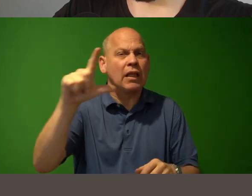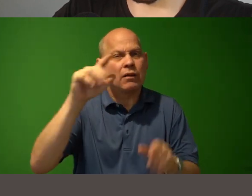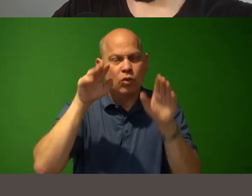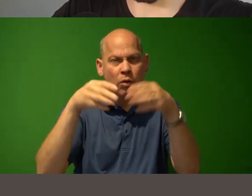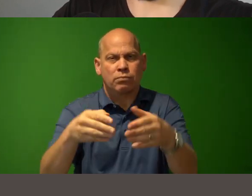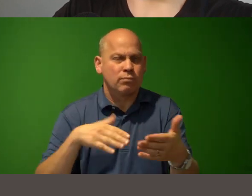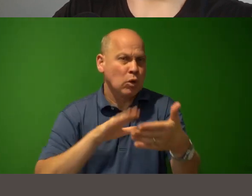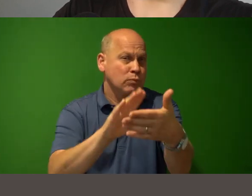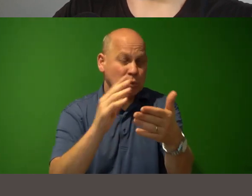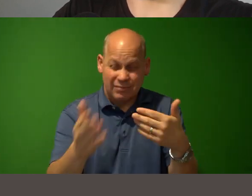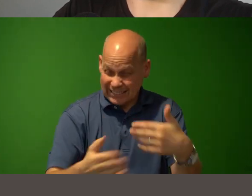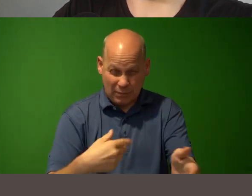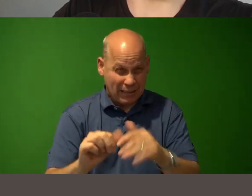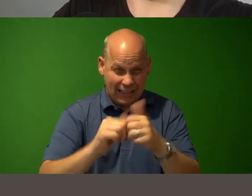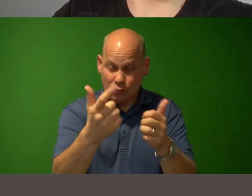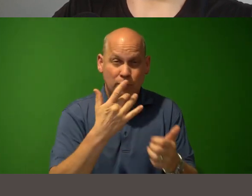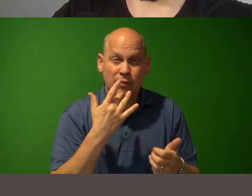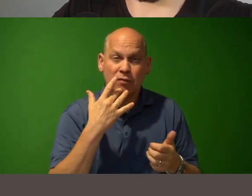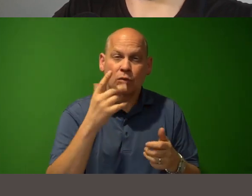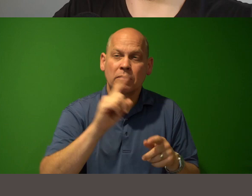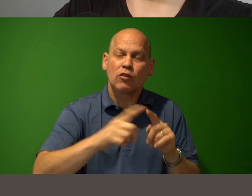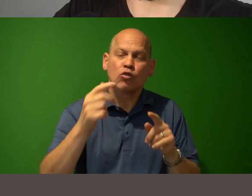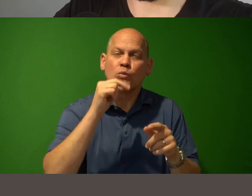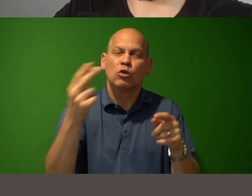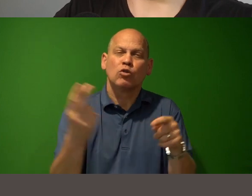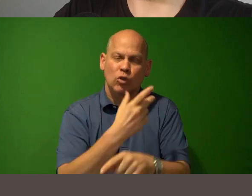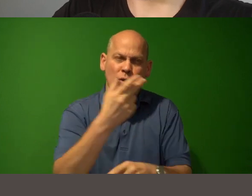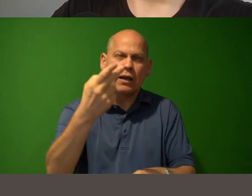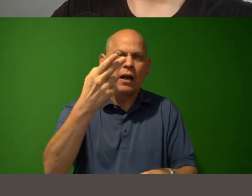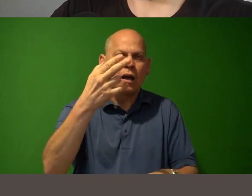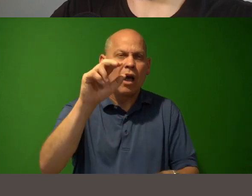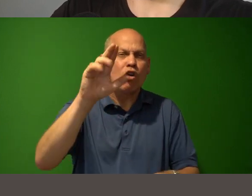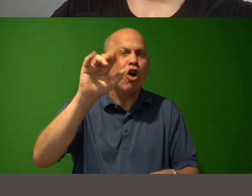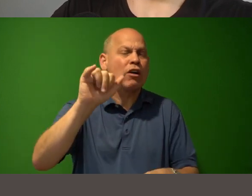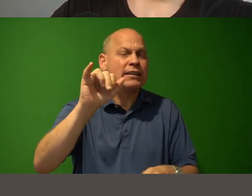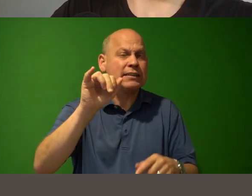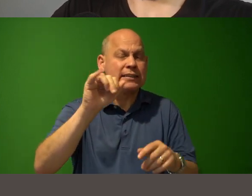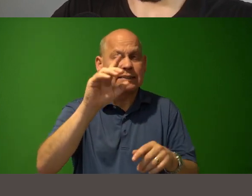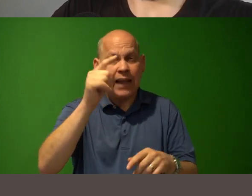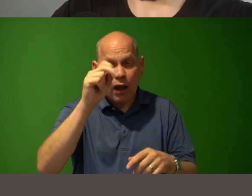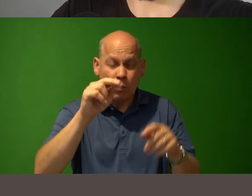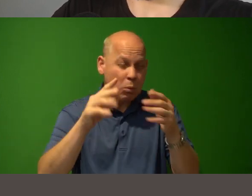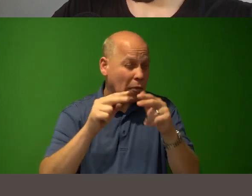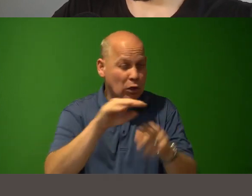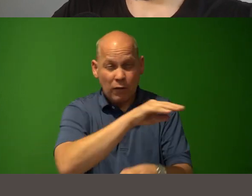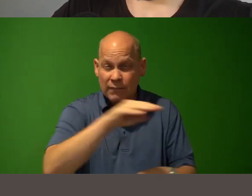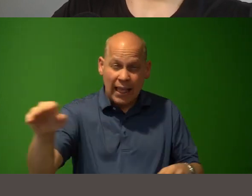However you prefer, but if you are going to use a hierarchical diagram, whether it's flat or stacked in another direction,